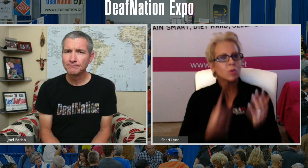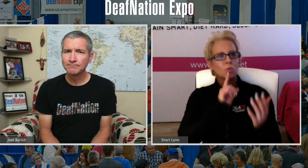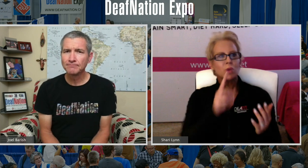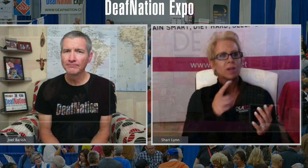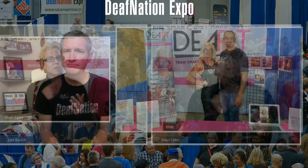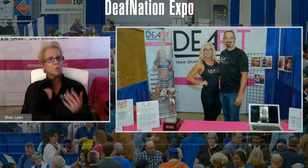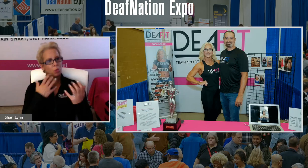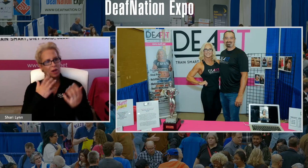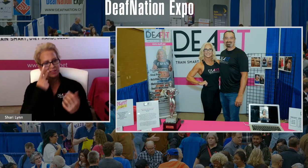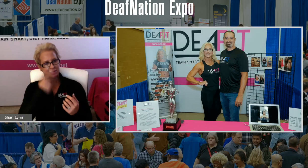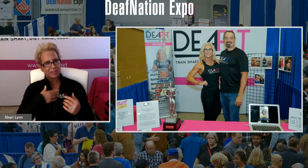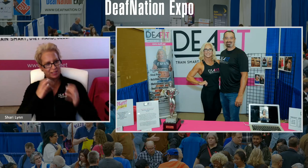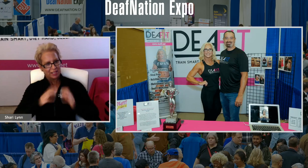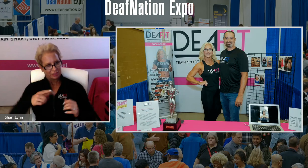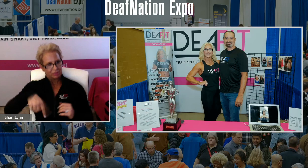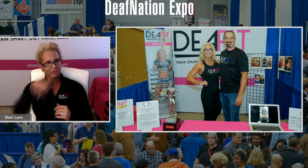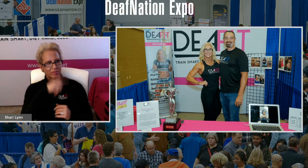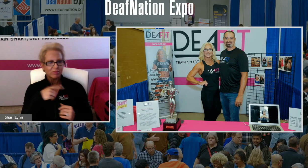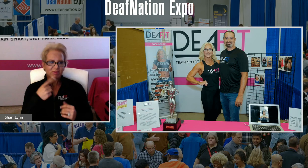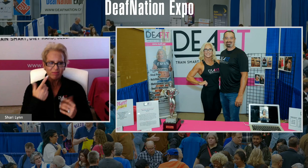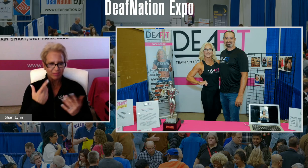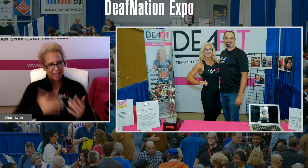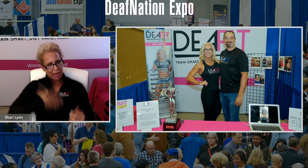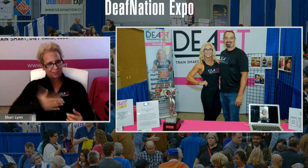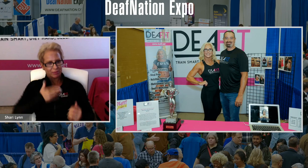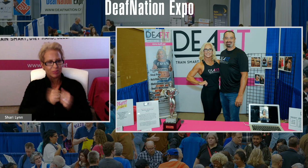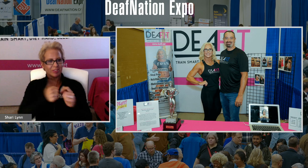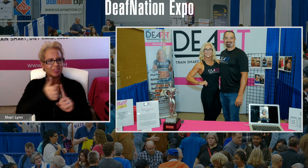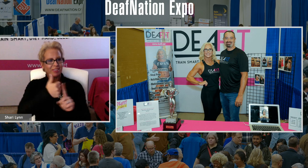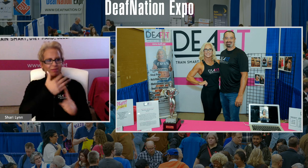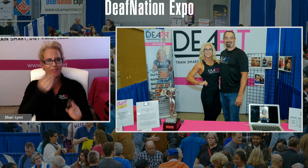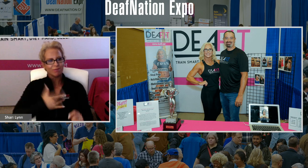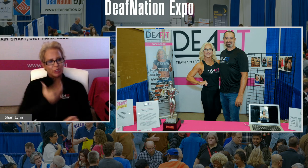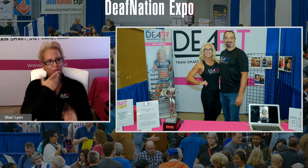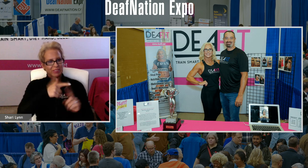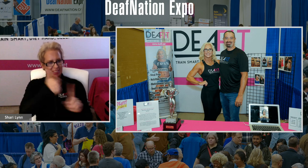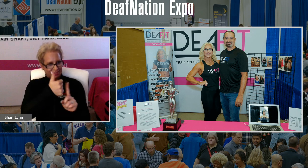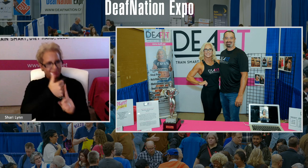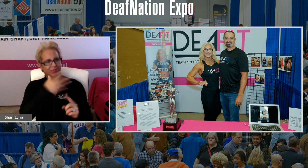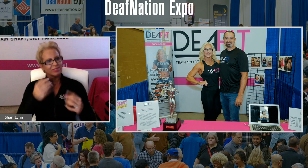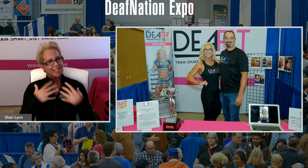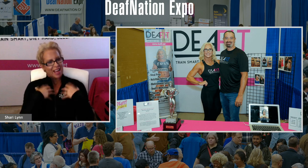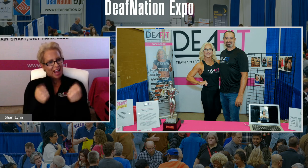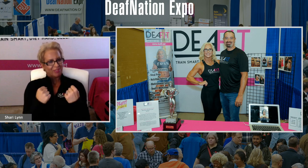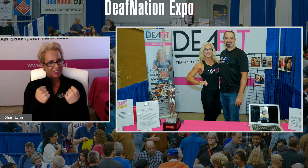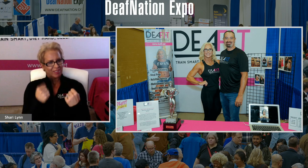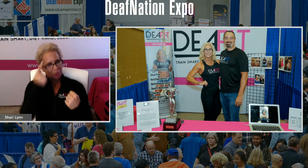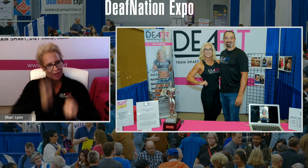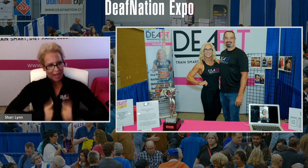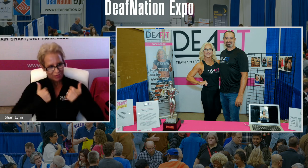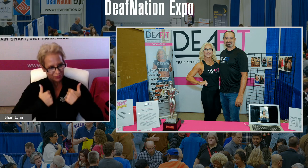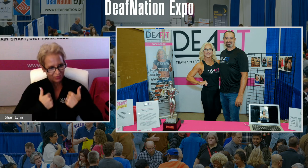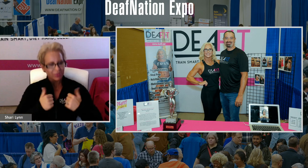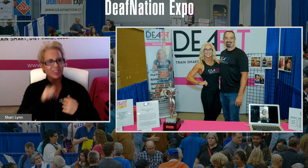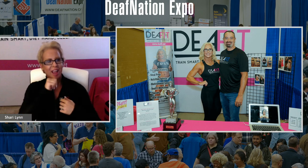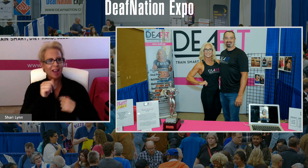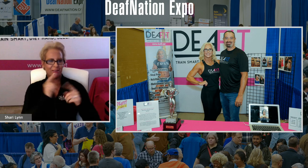Really, I want to see my clients happy with themselves and feel good about themselves and be healthy for life.